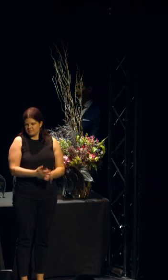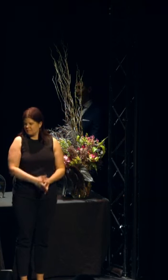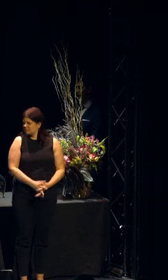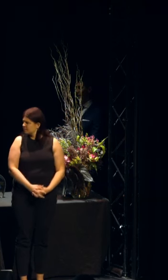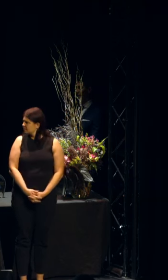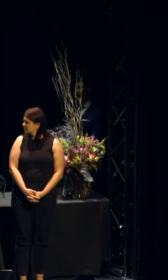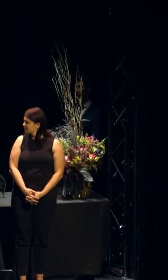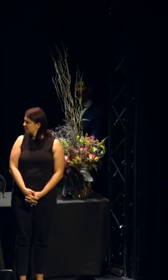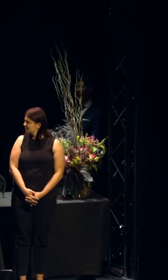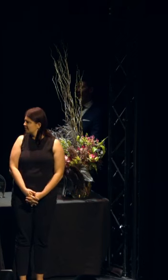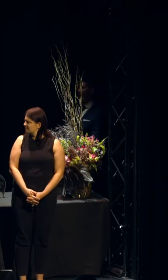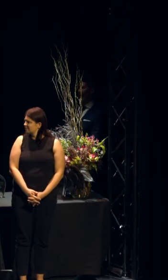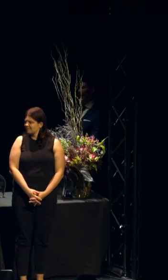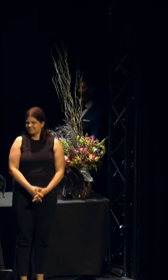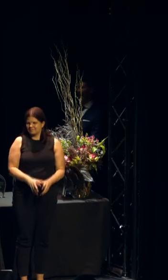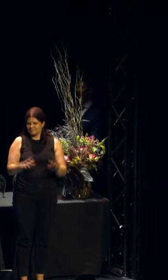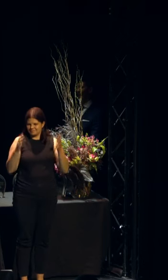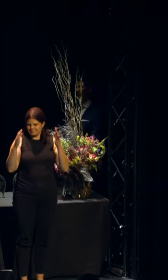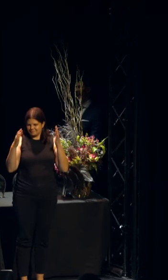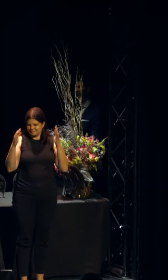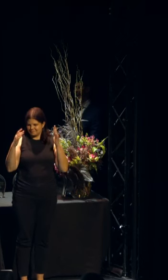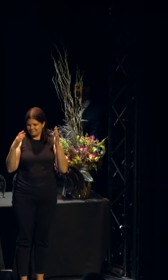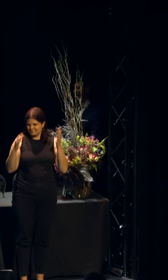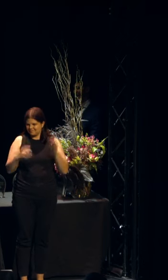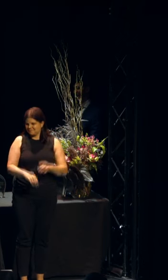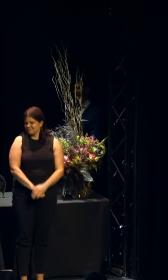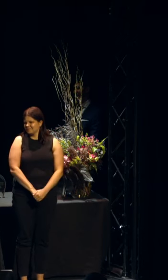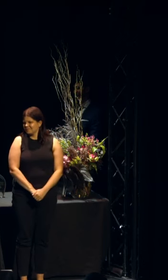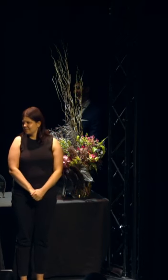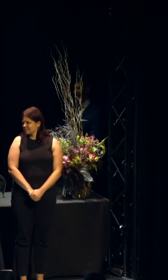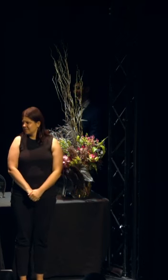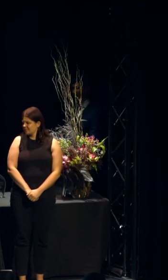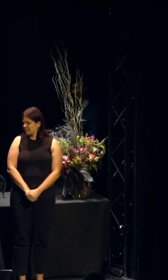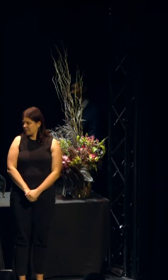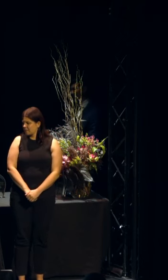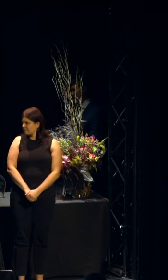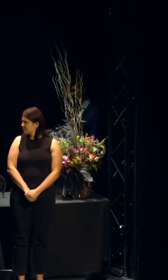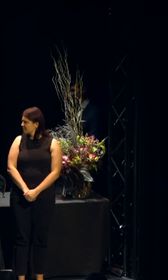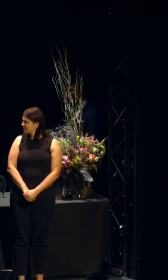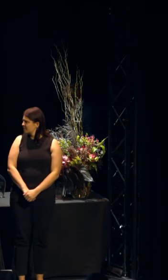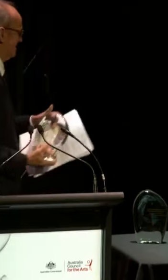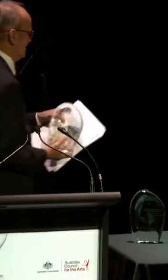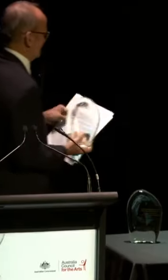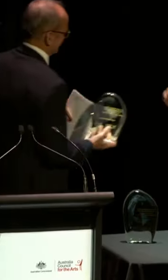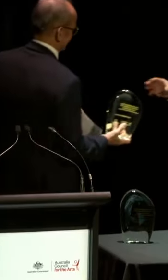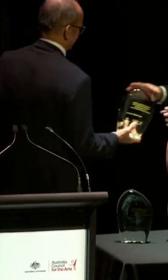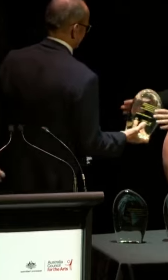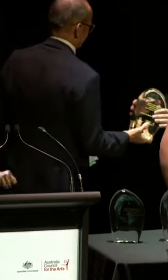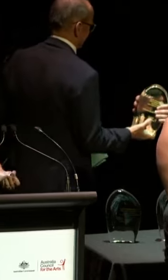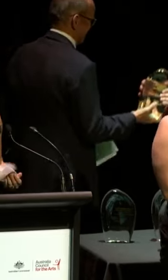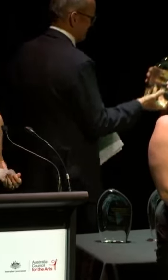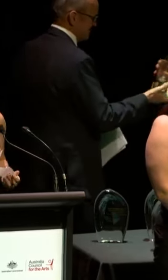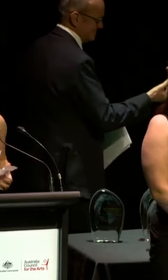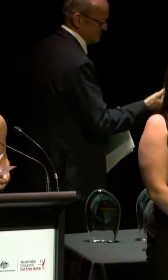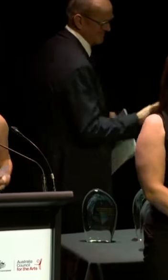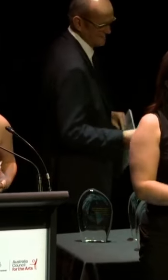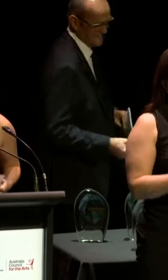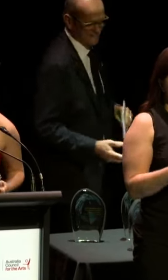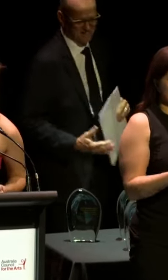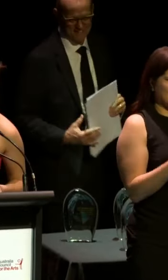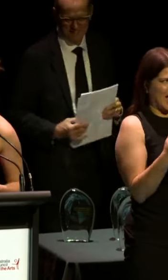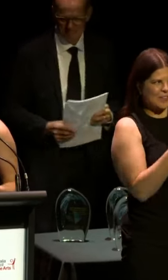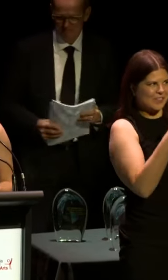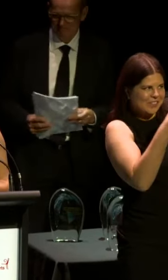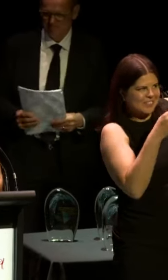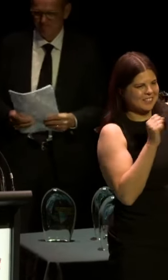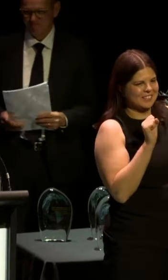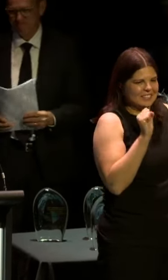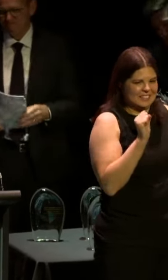I just had to do that.